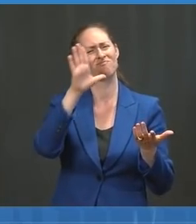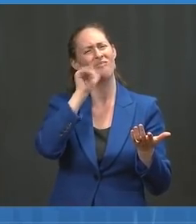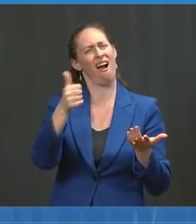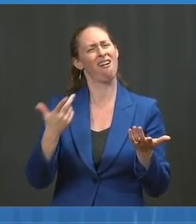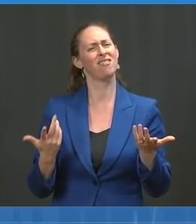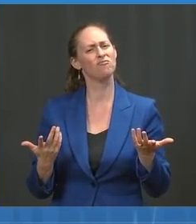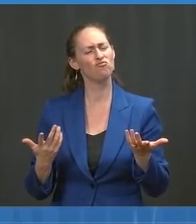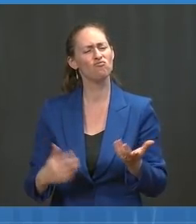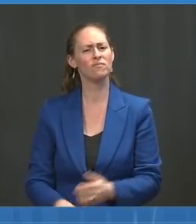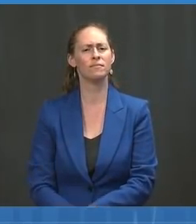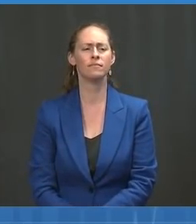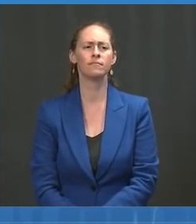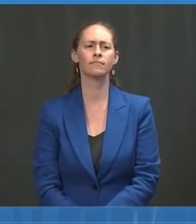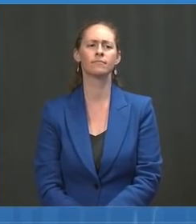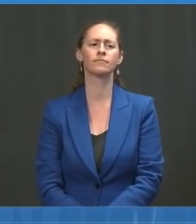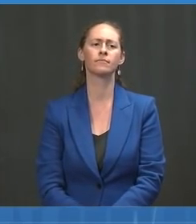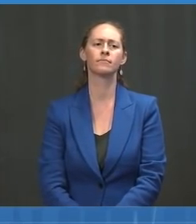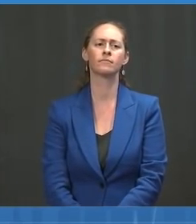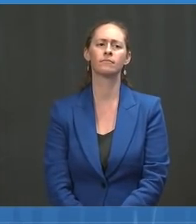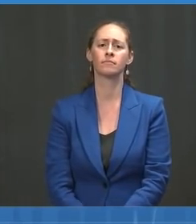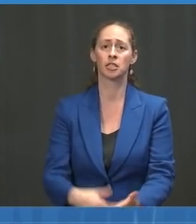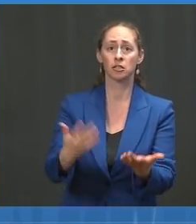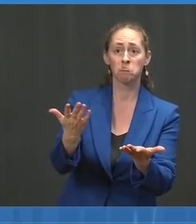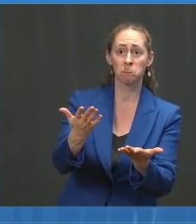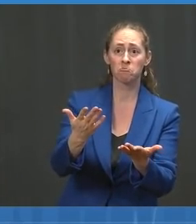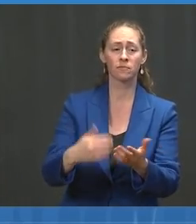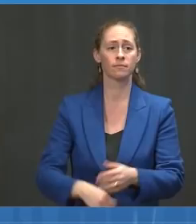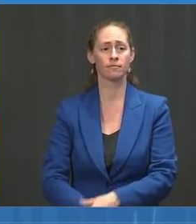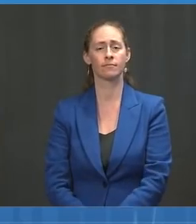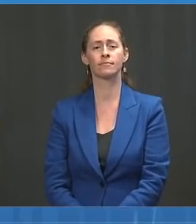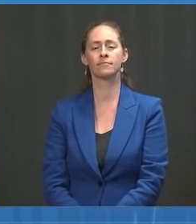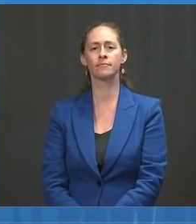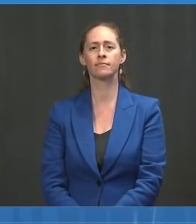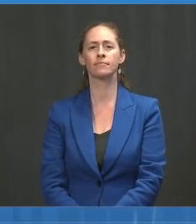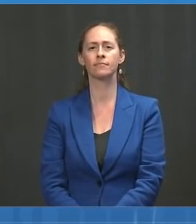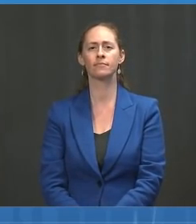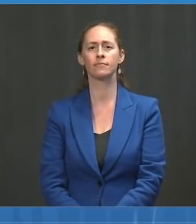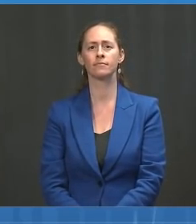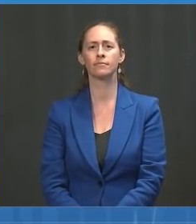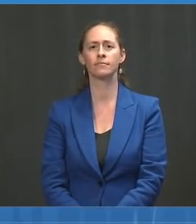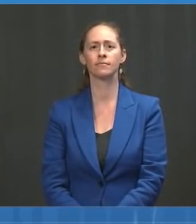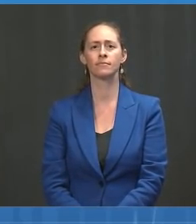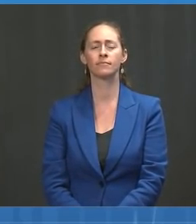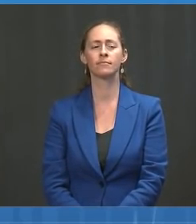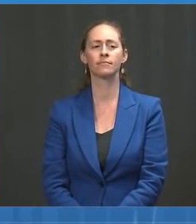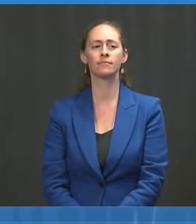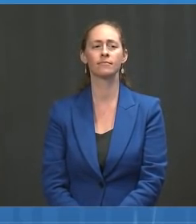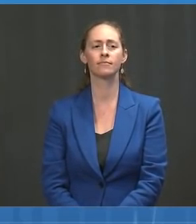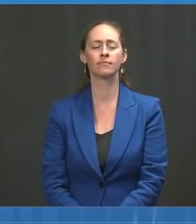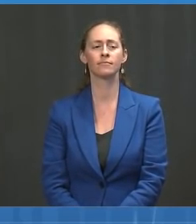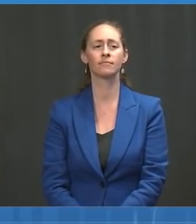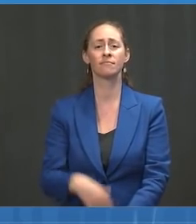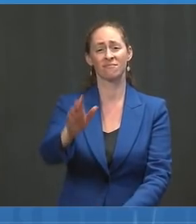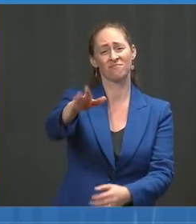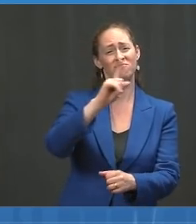Mr. Zients: Dr. Walensky, do you want to go first there? Dr. Walensky: Yeah, I will just say it's critically important that we get our children back to school.